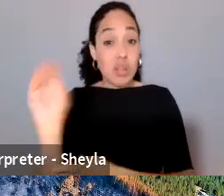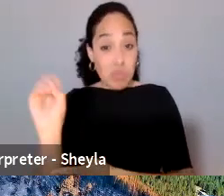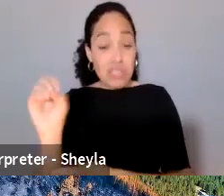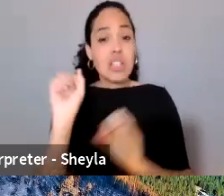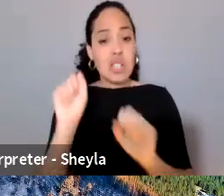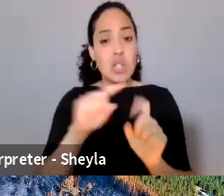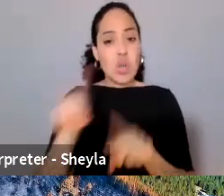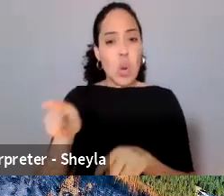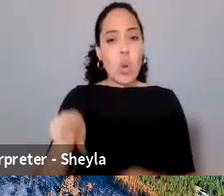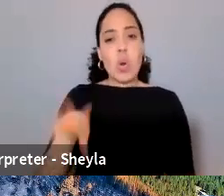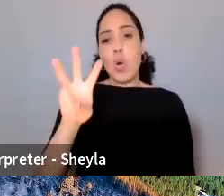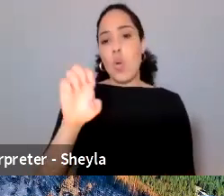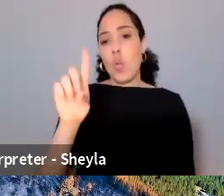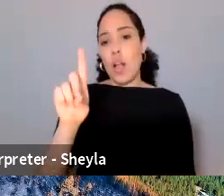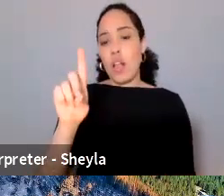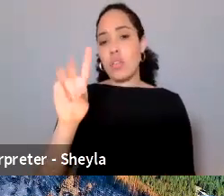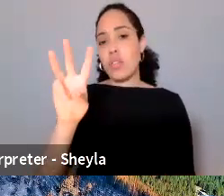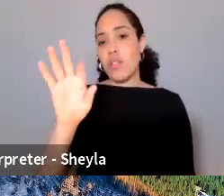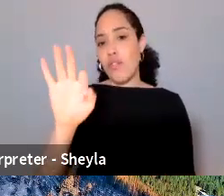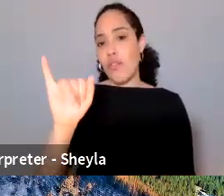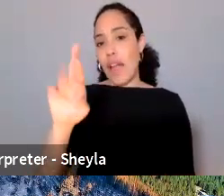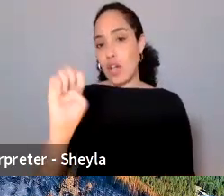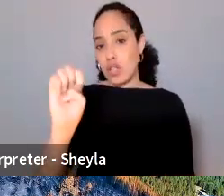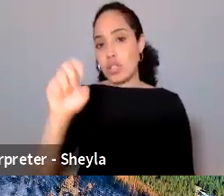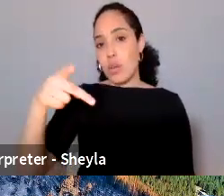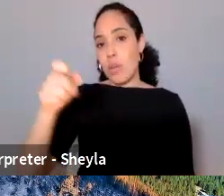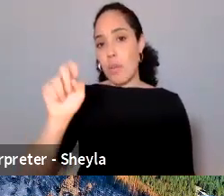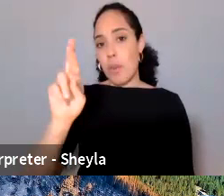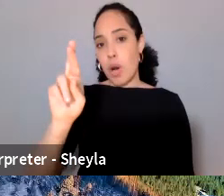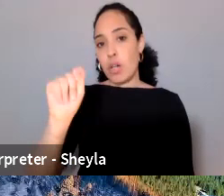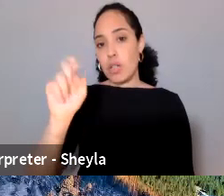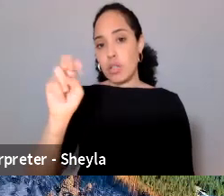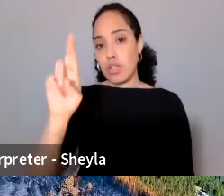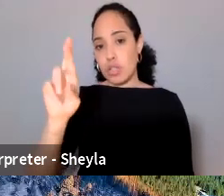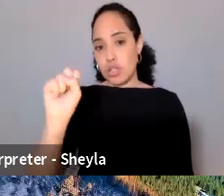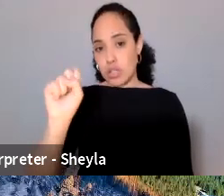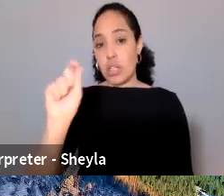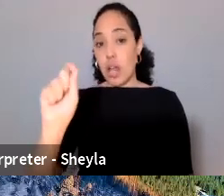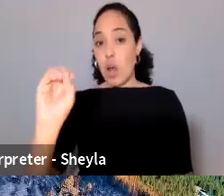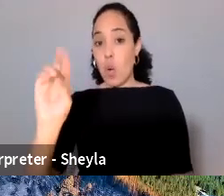but we're here to help homeowners prepare for for mitigation funding is also an issue some